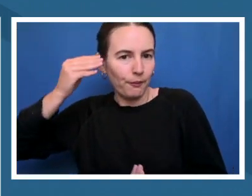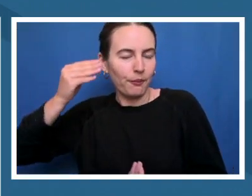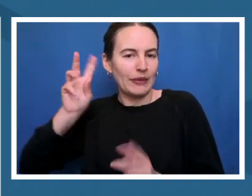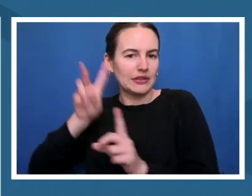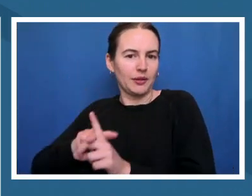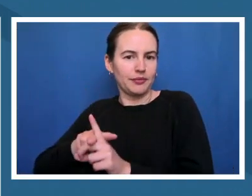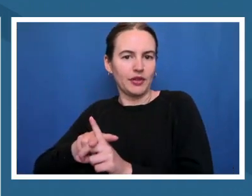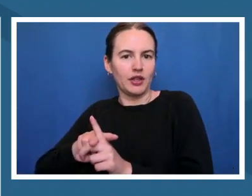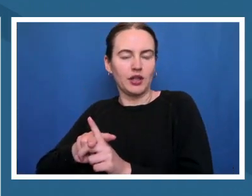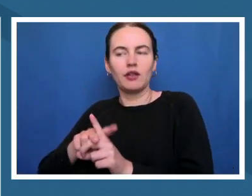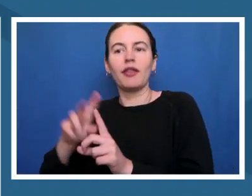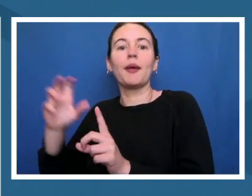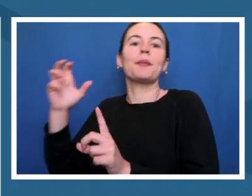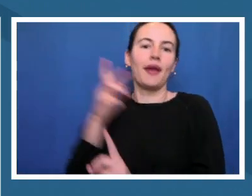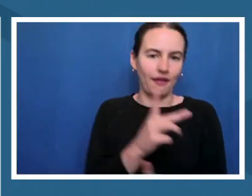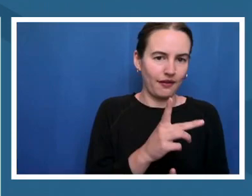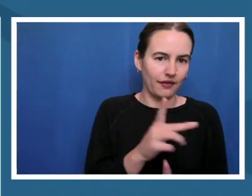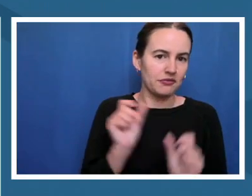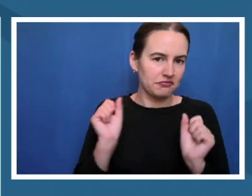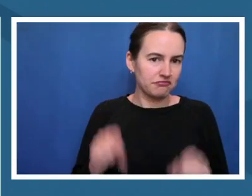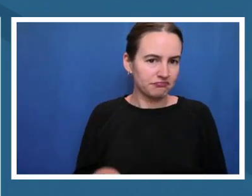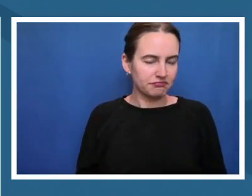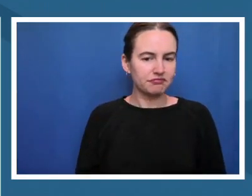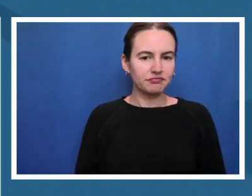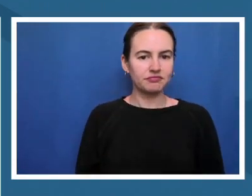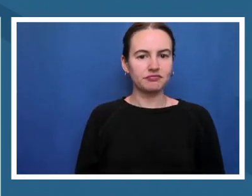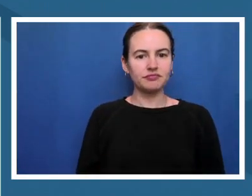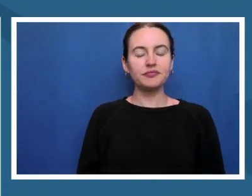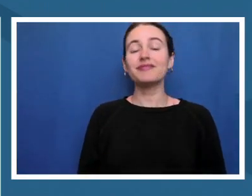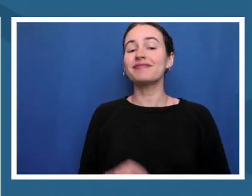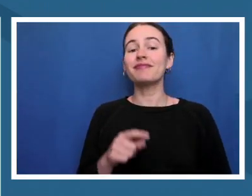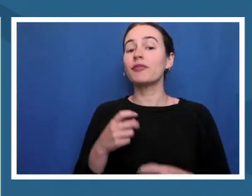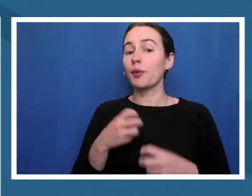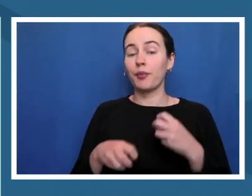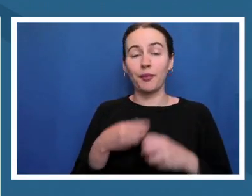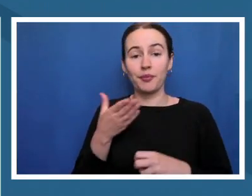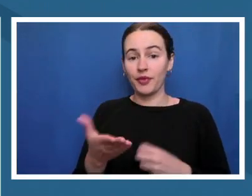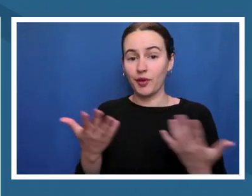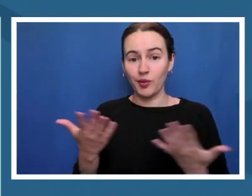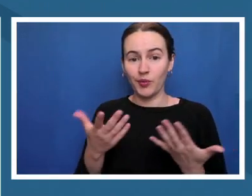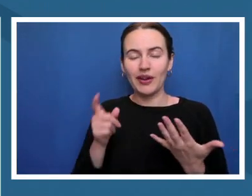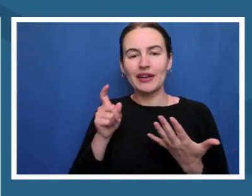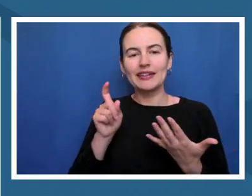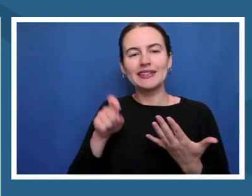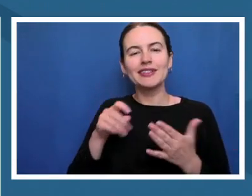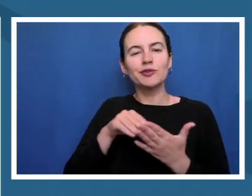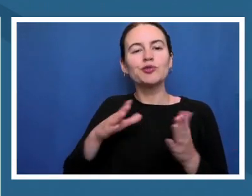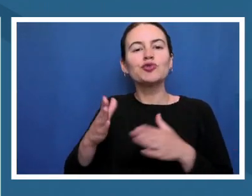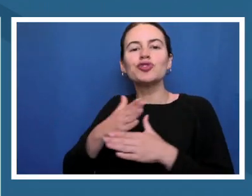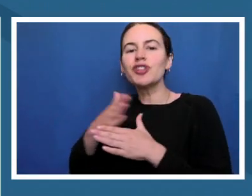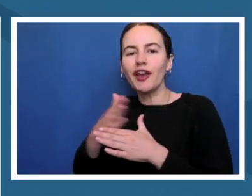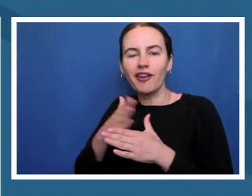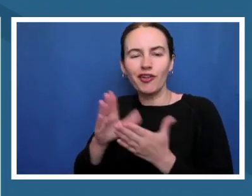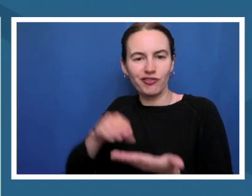there the issue is just creating a scenario where students share what they've learned with each other so it's